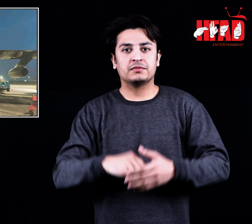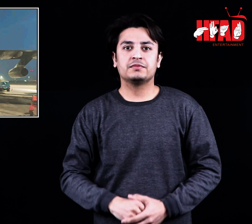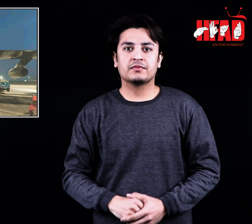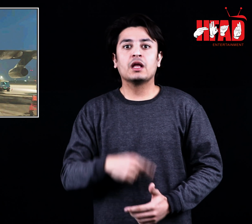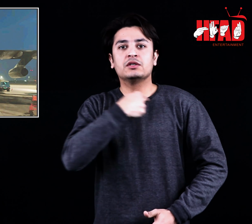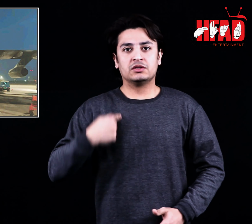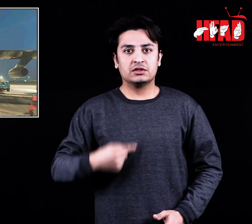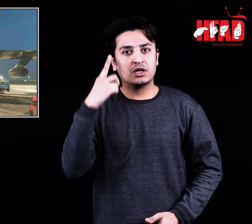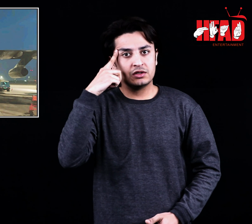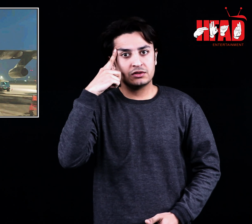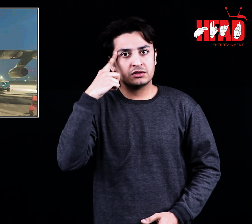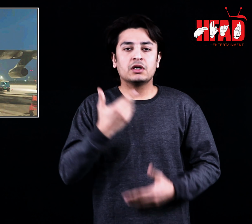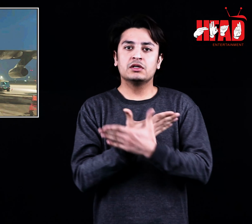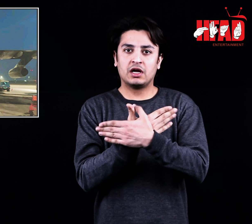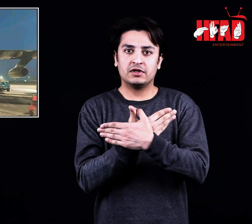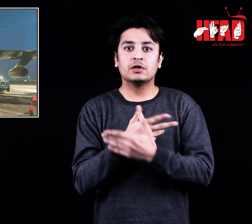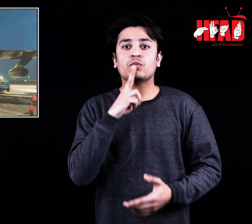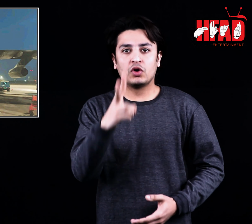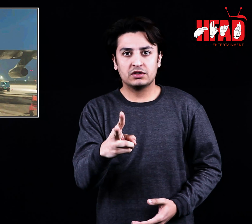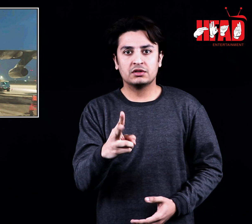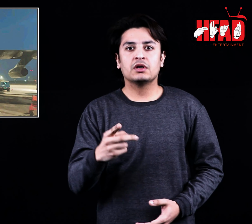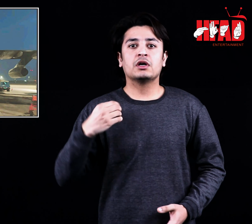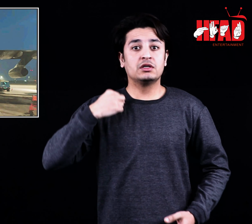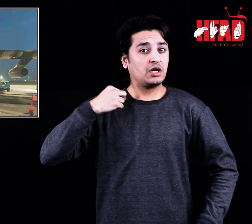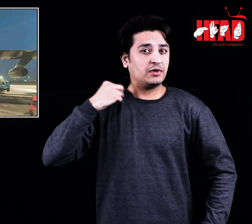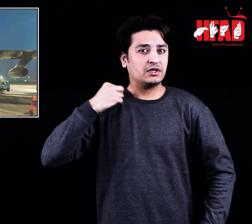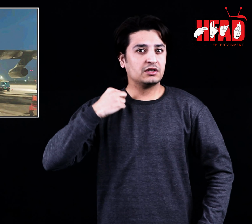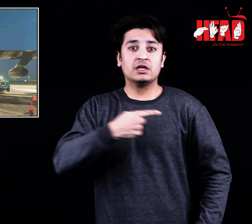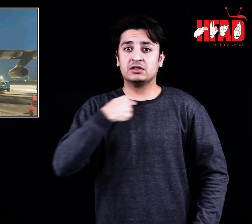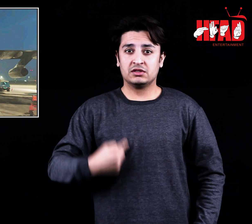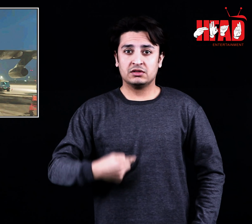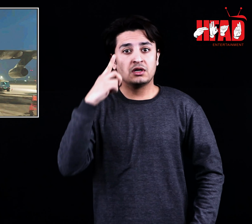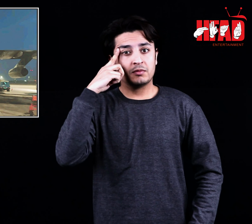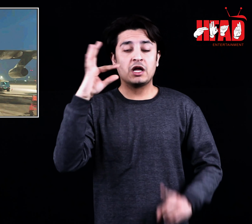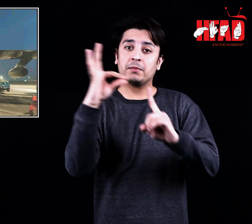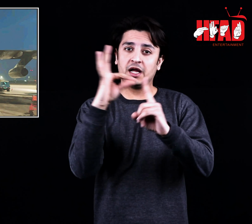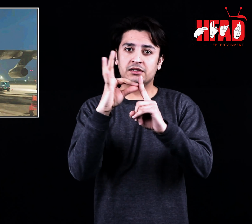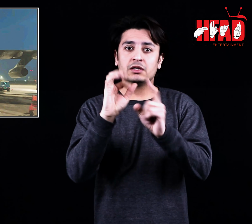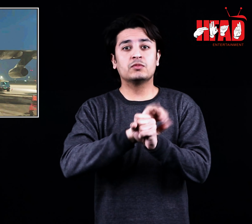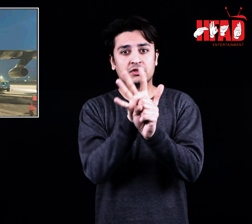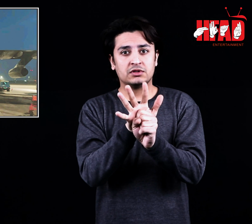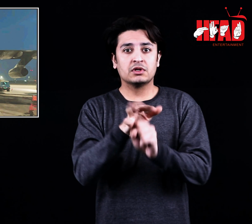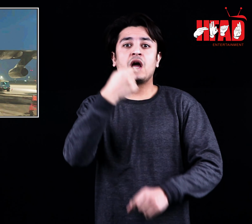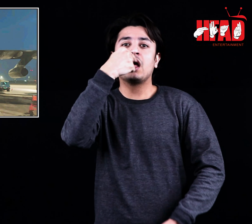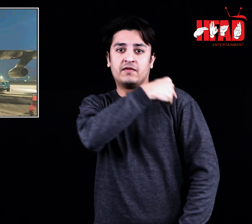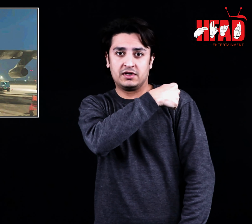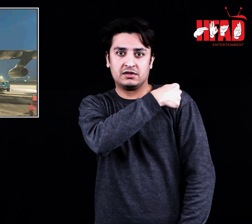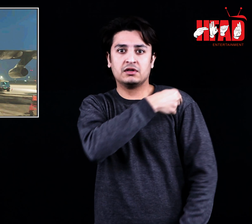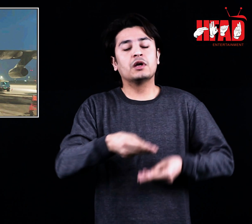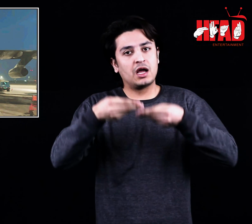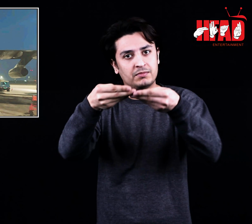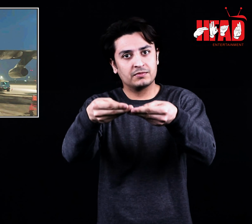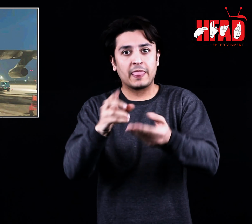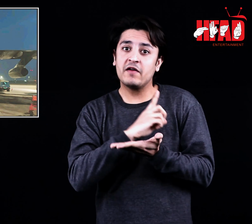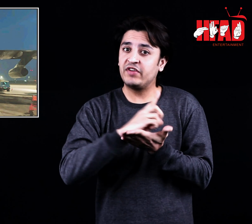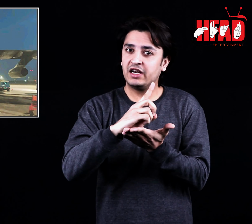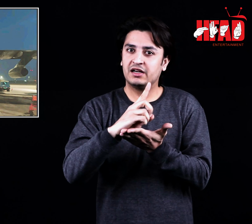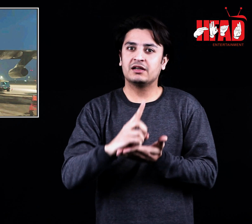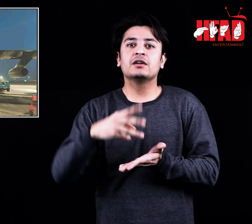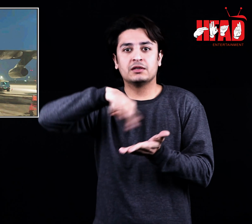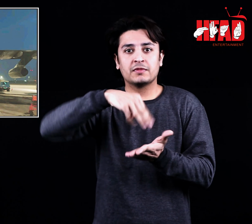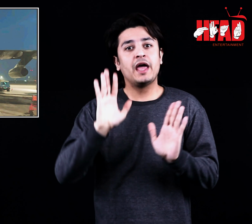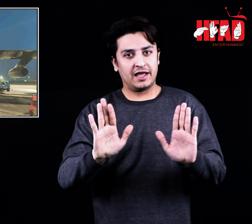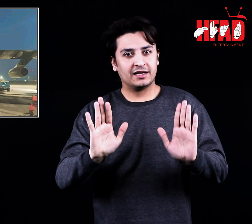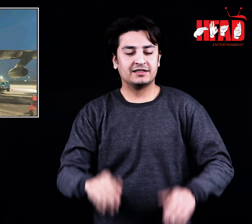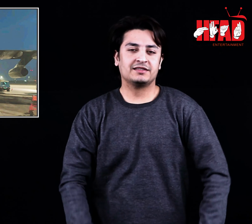The Chinese Foreign Minister said that we are proud that China is the first country to provide corona vaccine to Pakistan